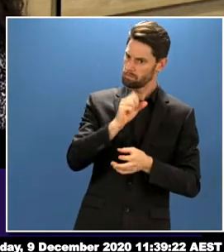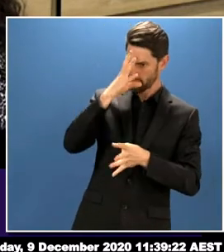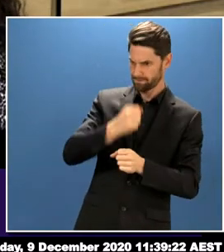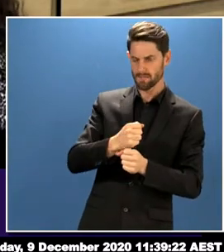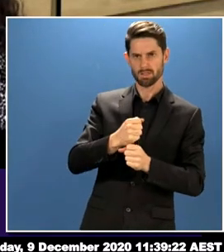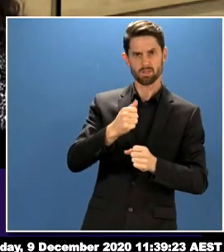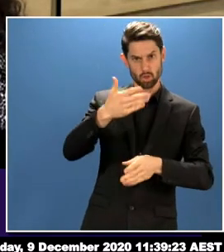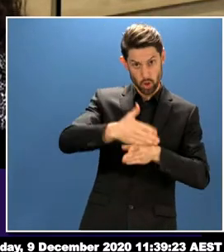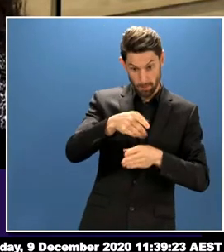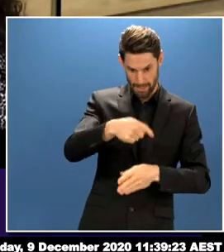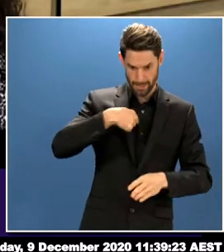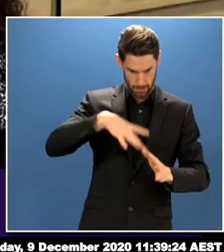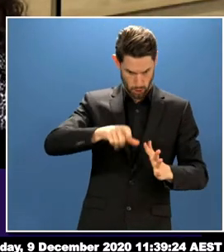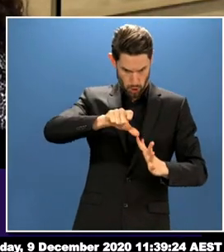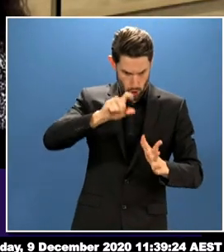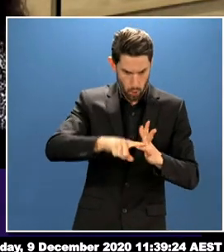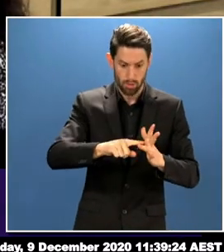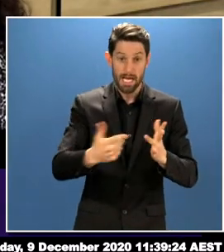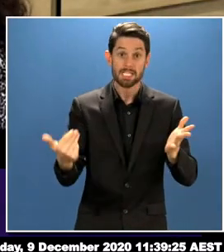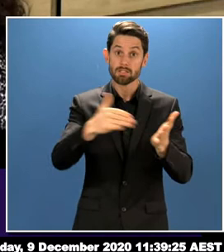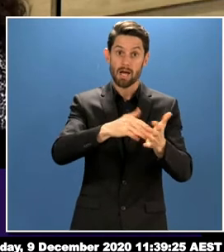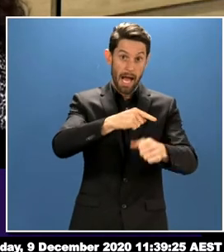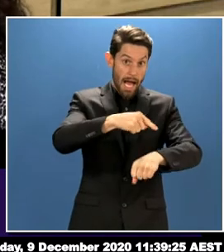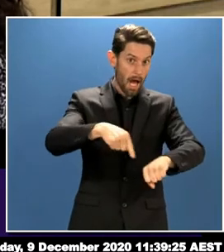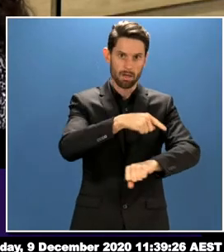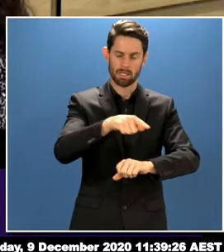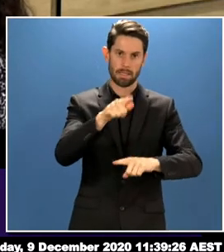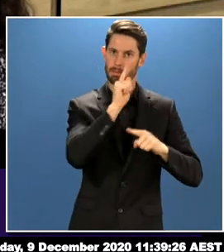job done, do whatever needs to be done to get the job done, is the sort